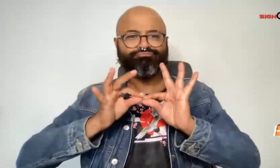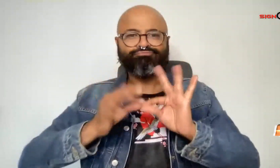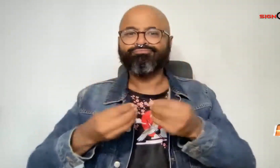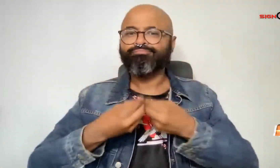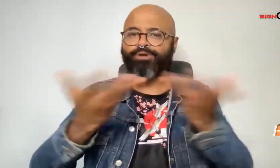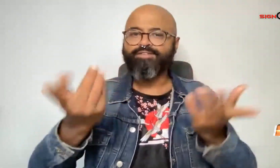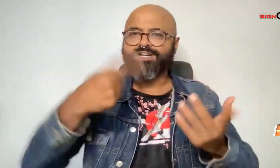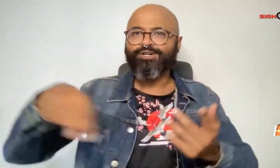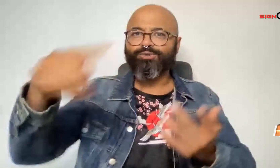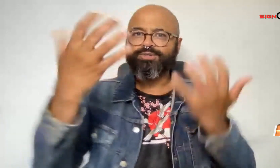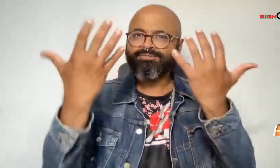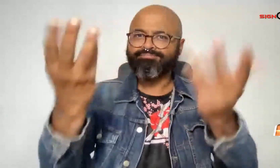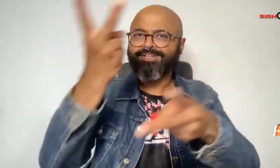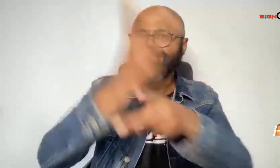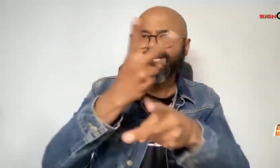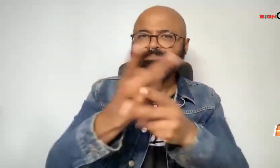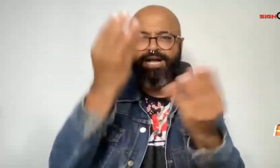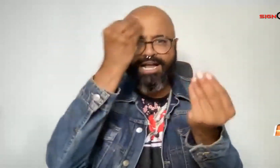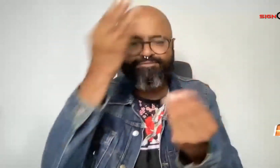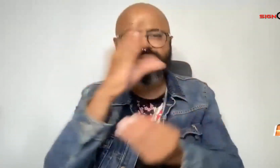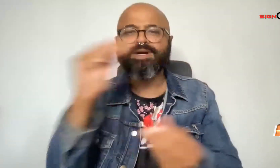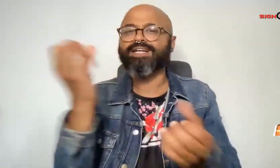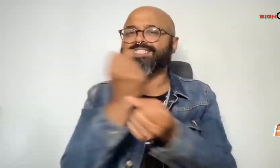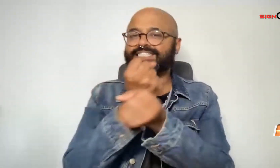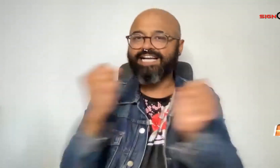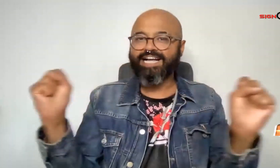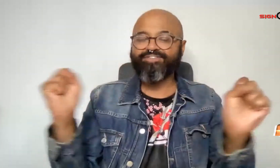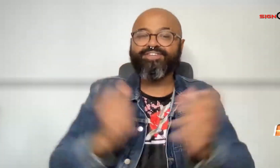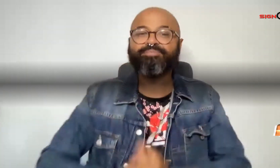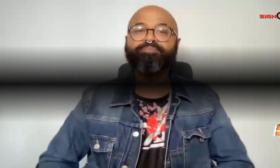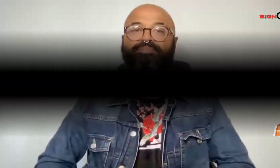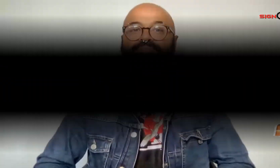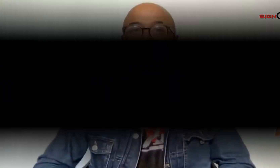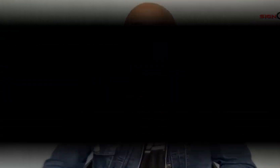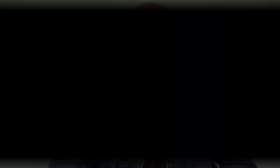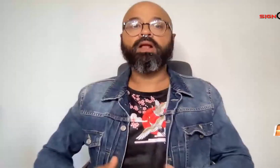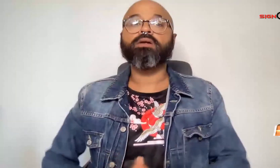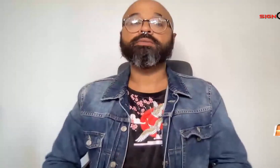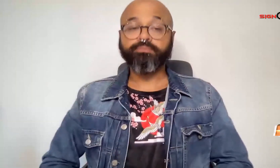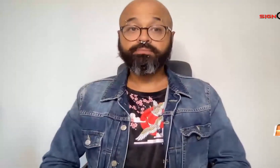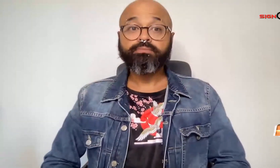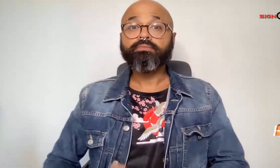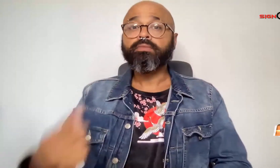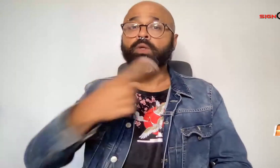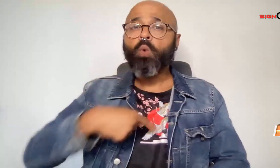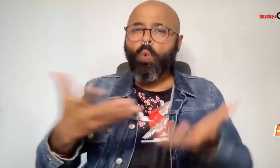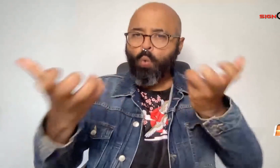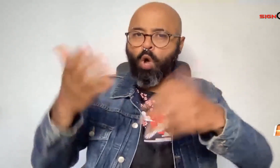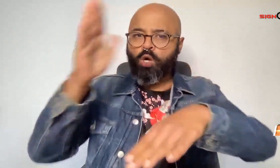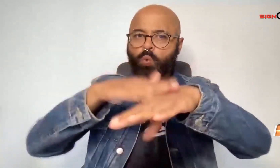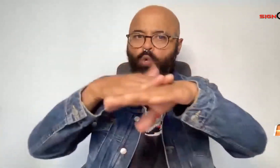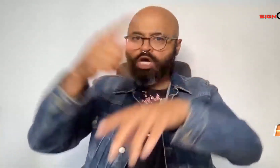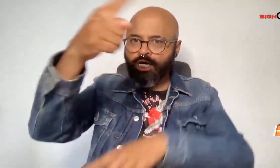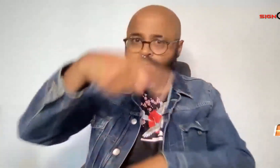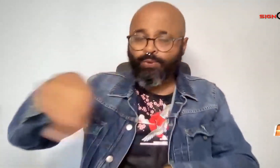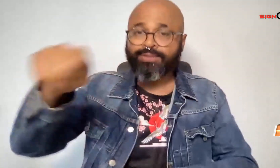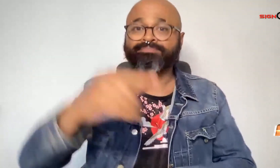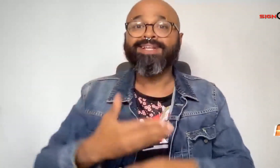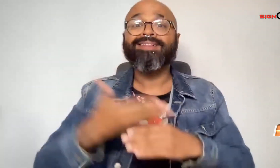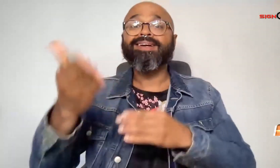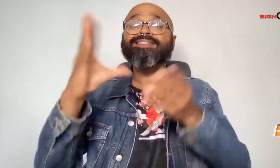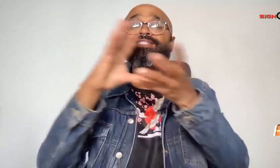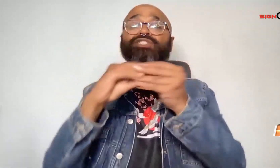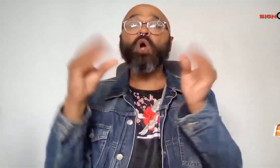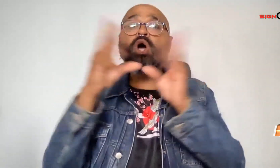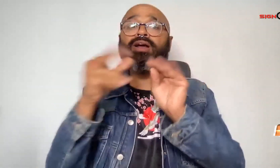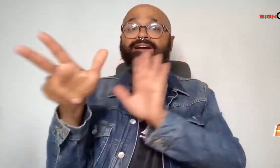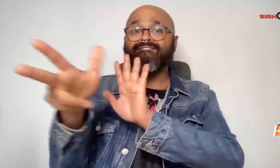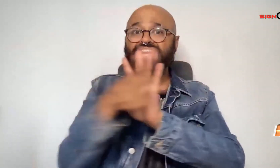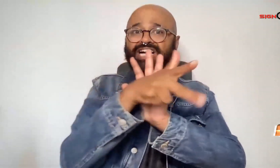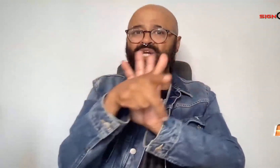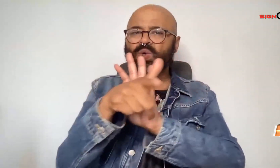interpretation to keep our viewers informed and safe we want to warn you the video in